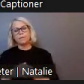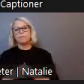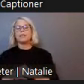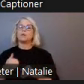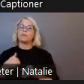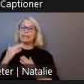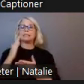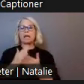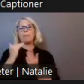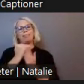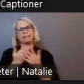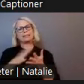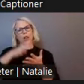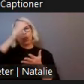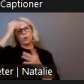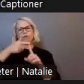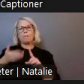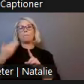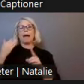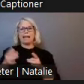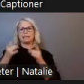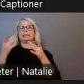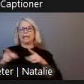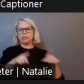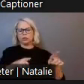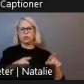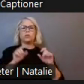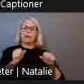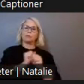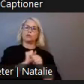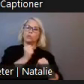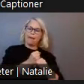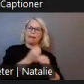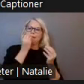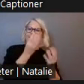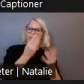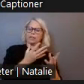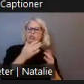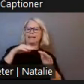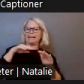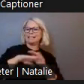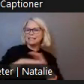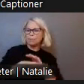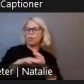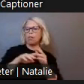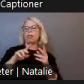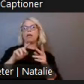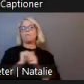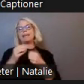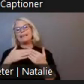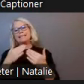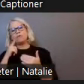I talked a little bit about how to prepare for everything we are sharing the information